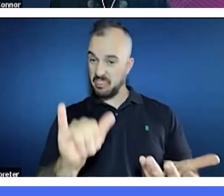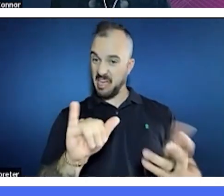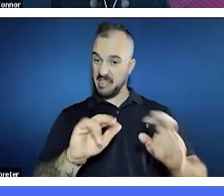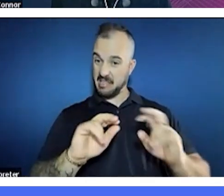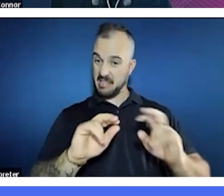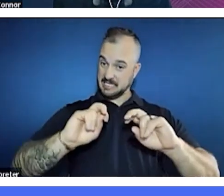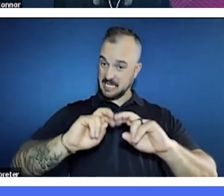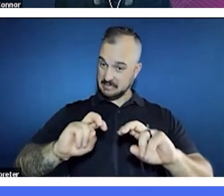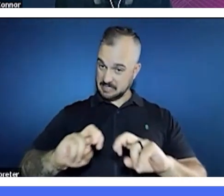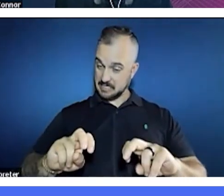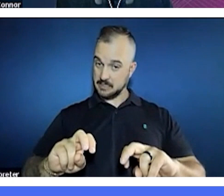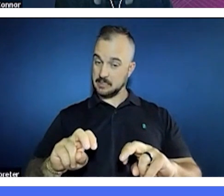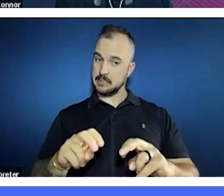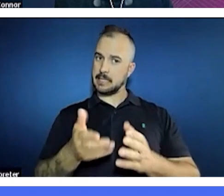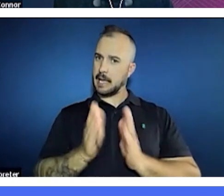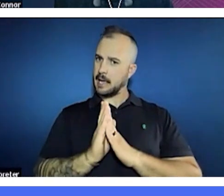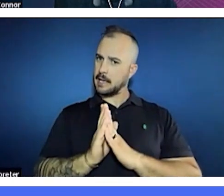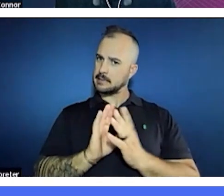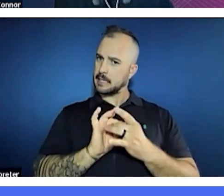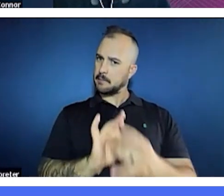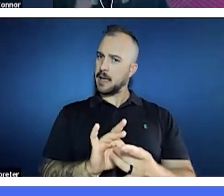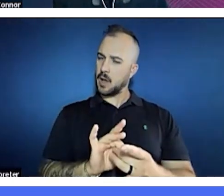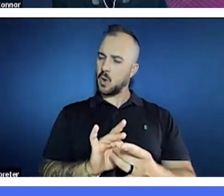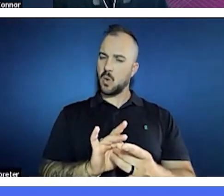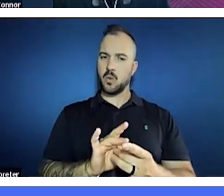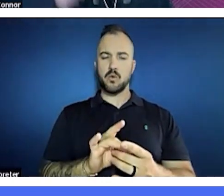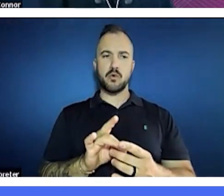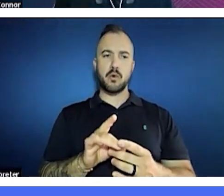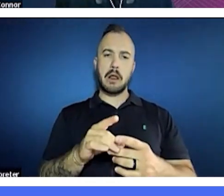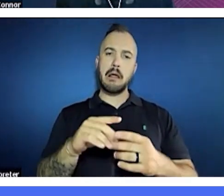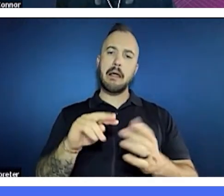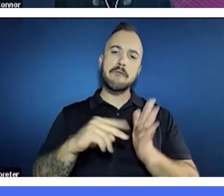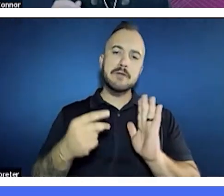about the nuances of a definition or a drag and drop exercise with five definitions